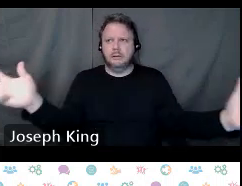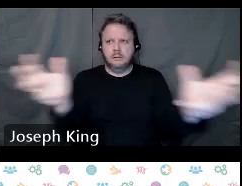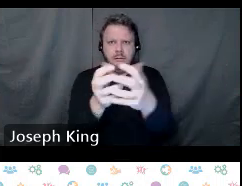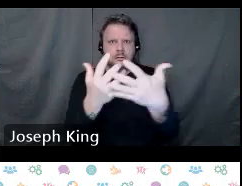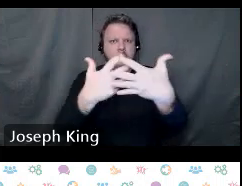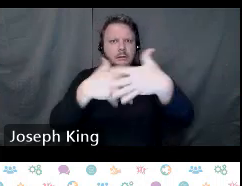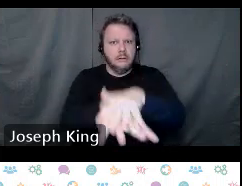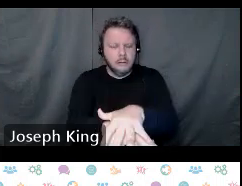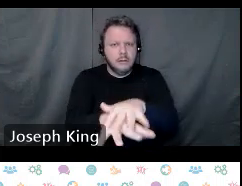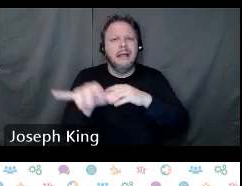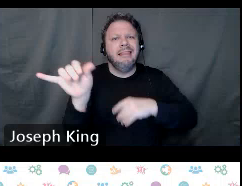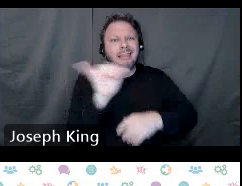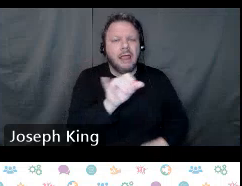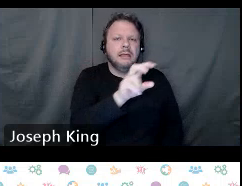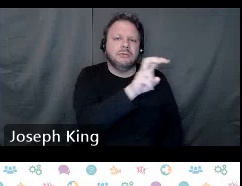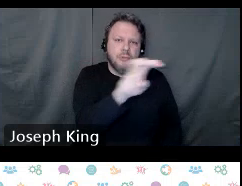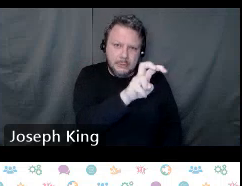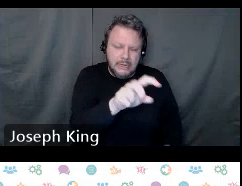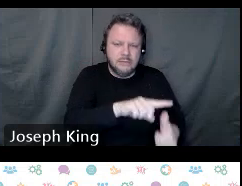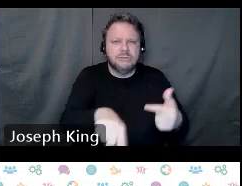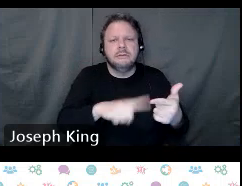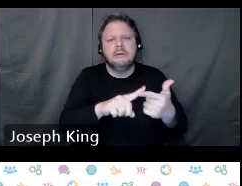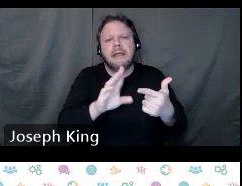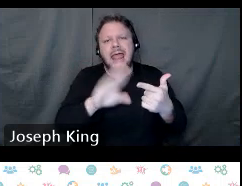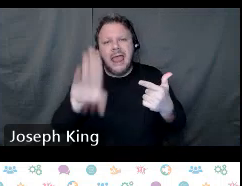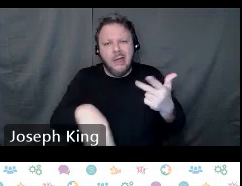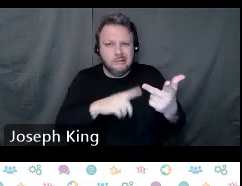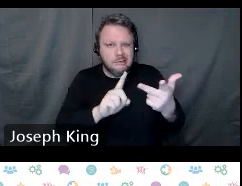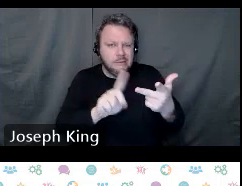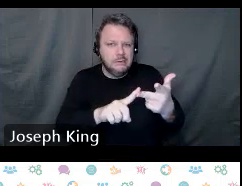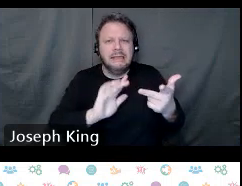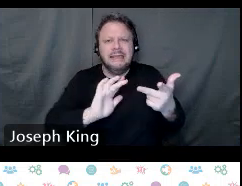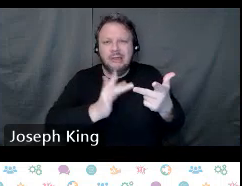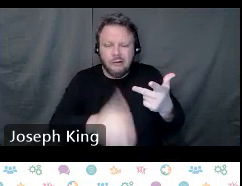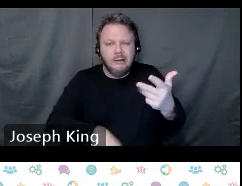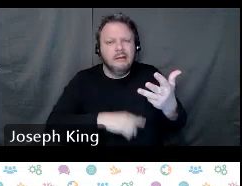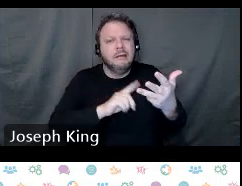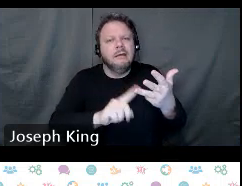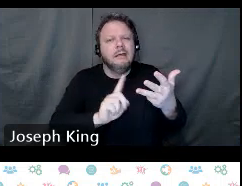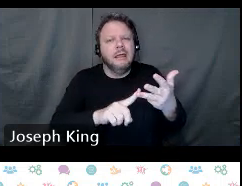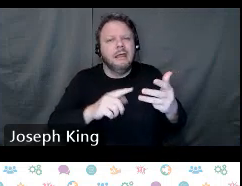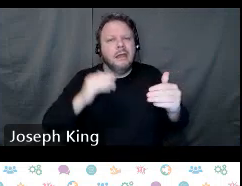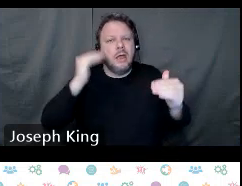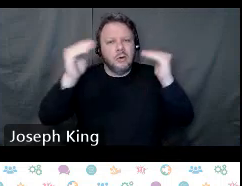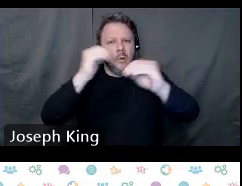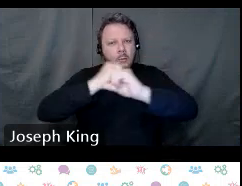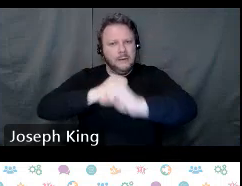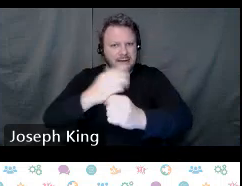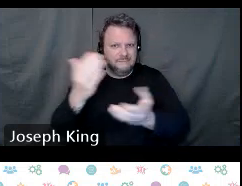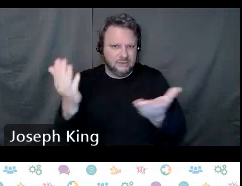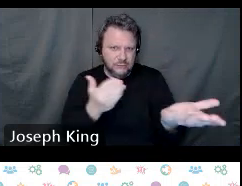areas such as transportation, housing, broadband access and adult Protective Services.